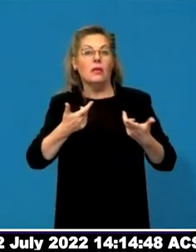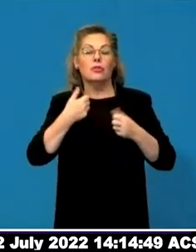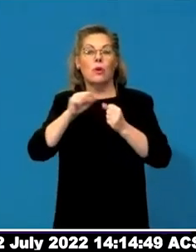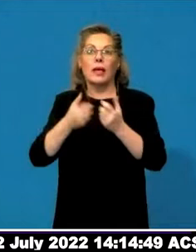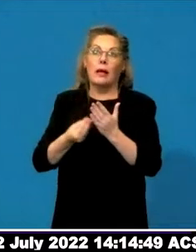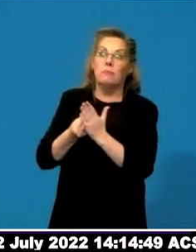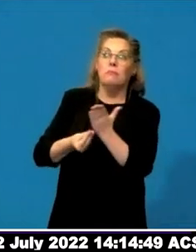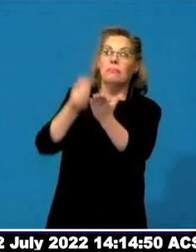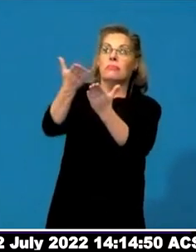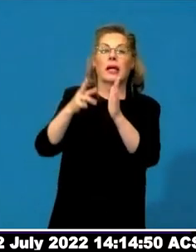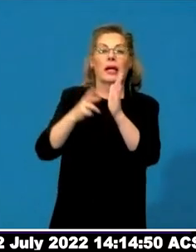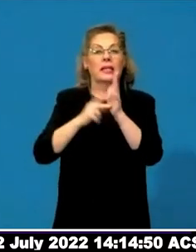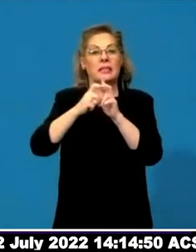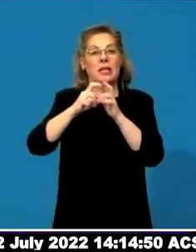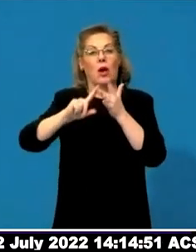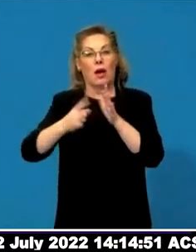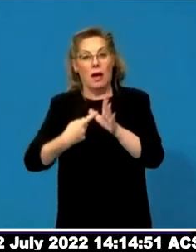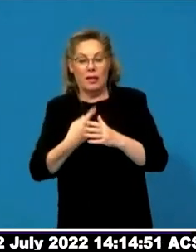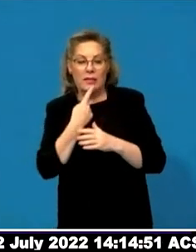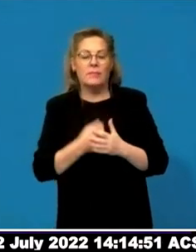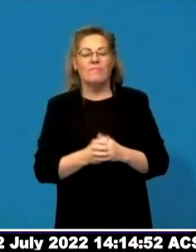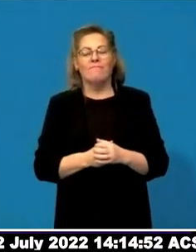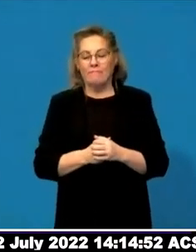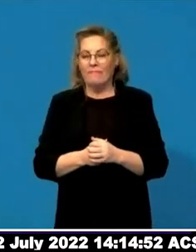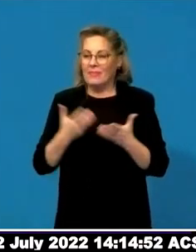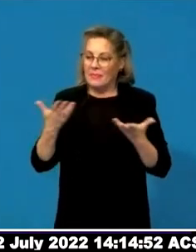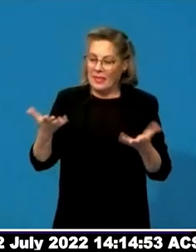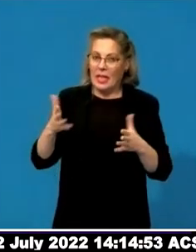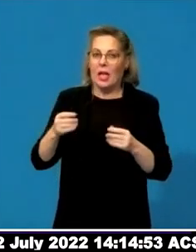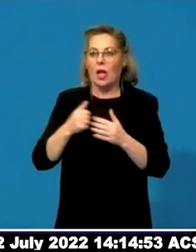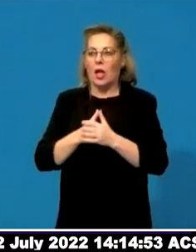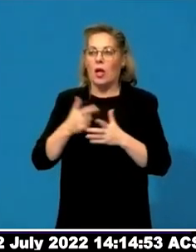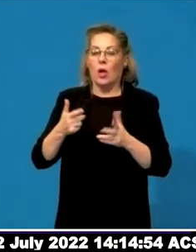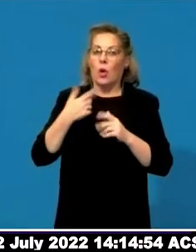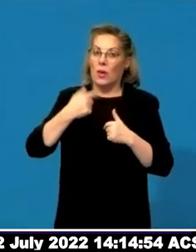MS McRAE: We tend to direct people to the organisation that's funded